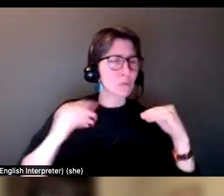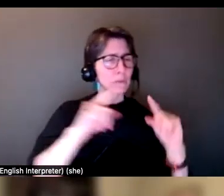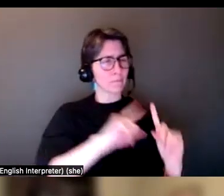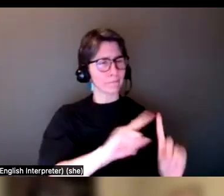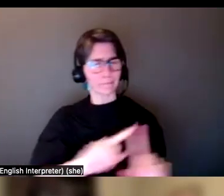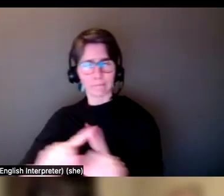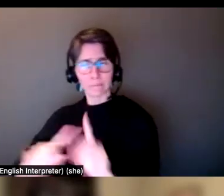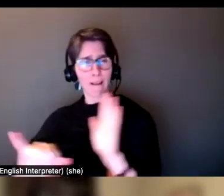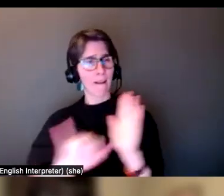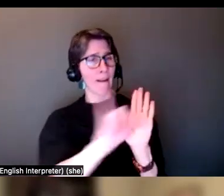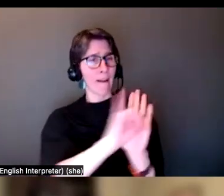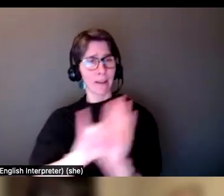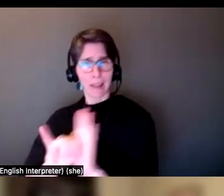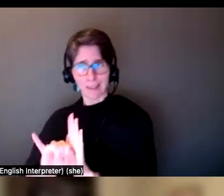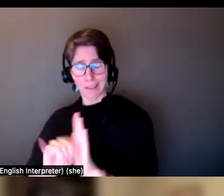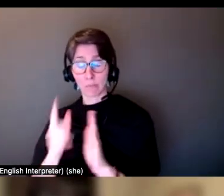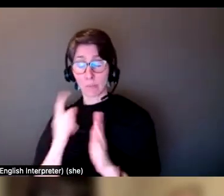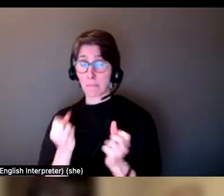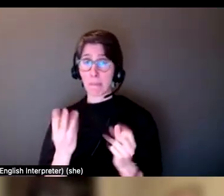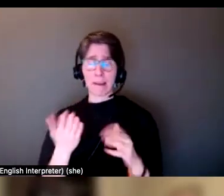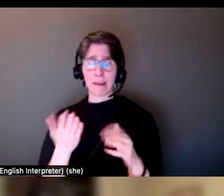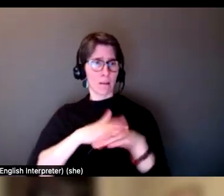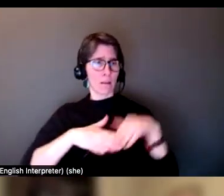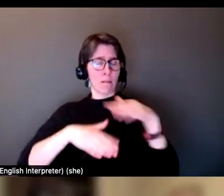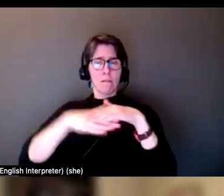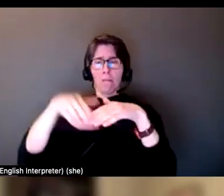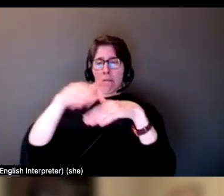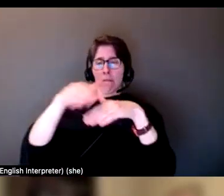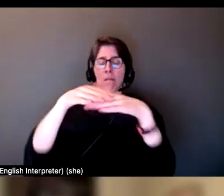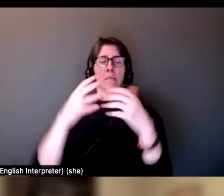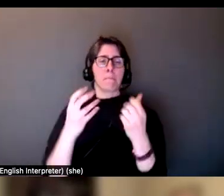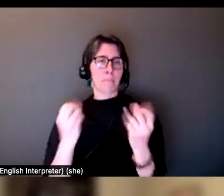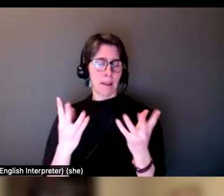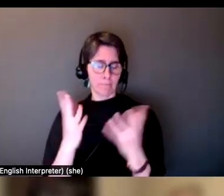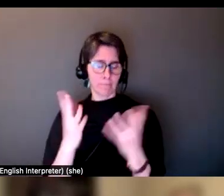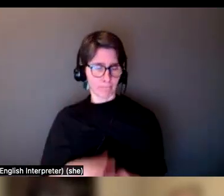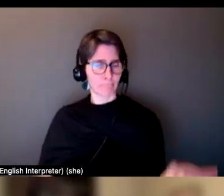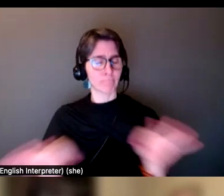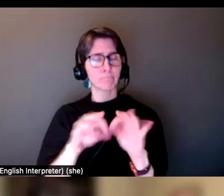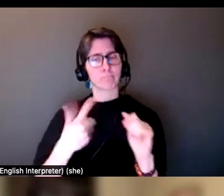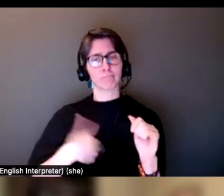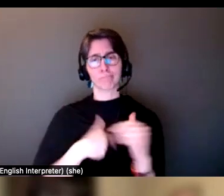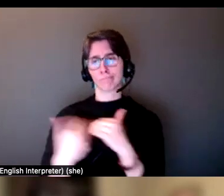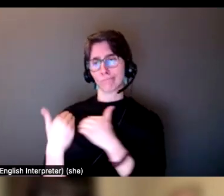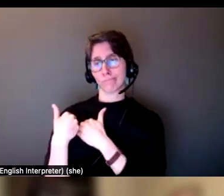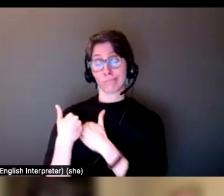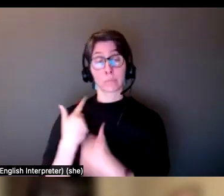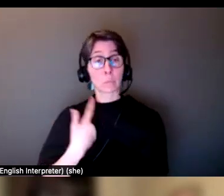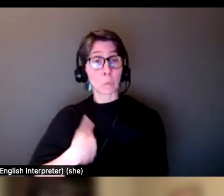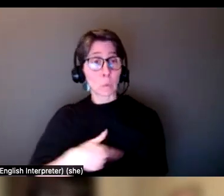complicated intersectionality. We at BookNet are committed to working with our partners in